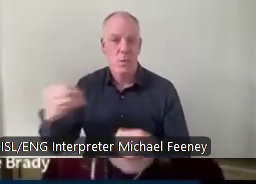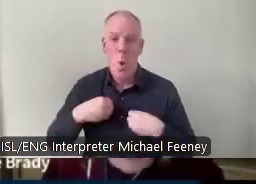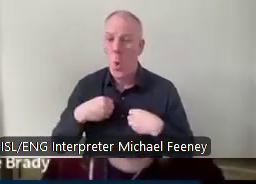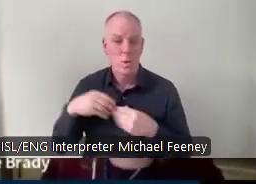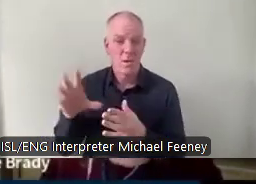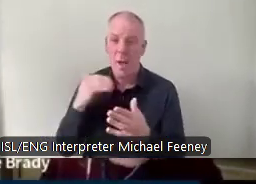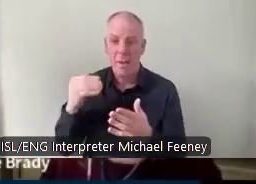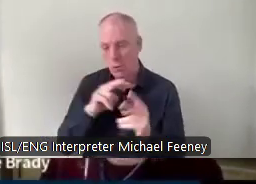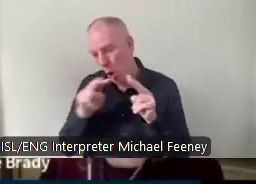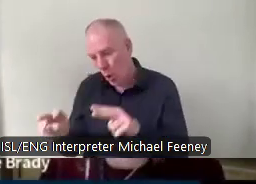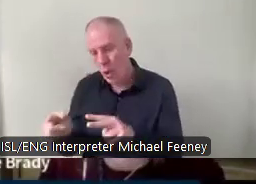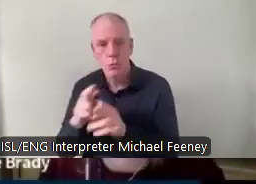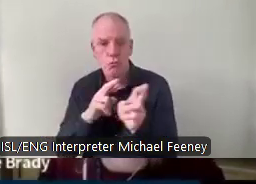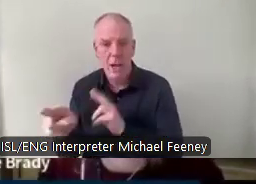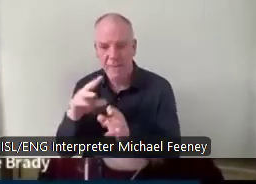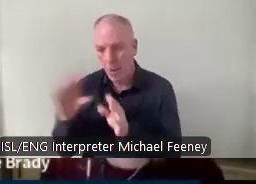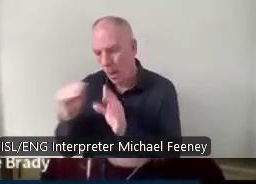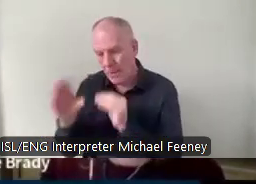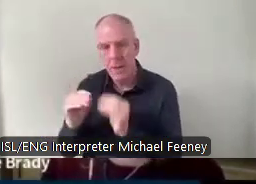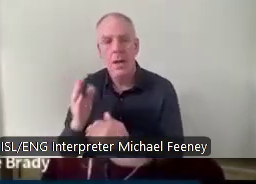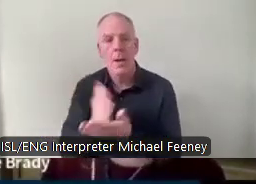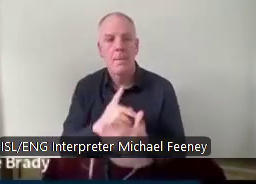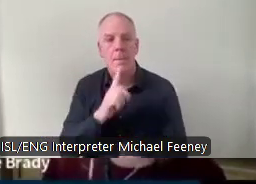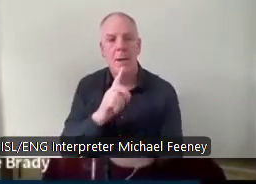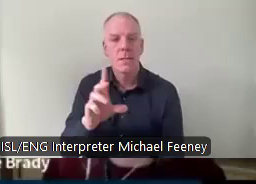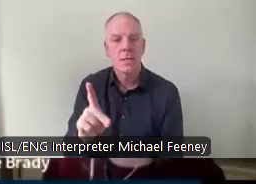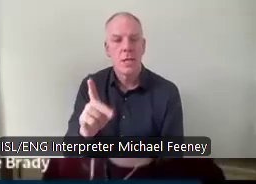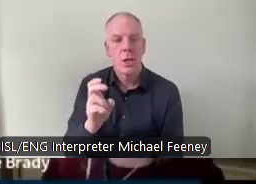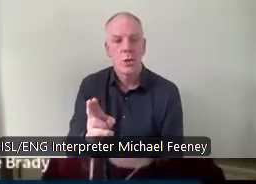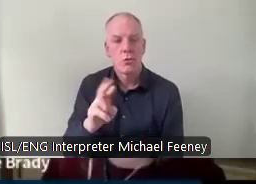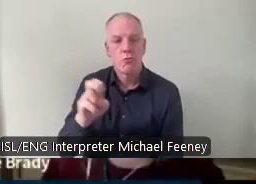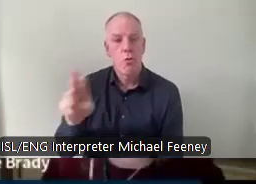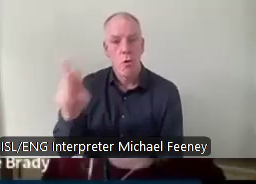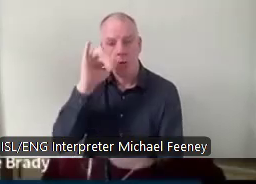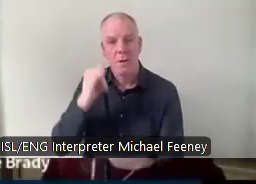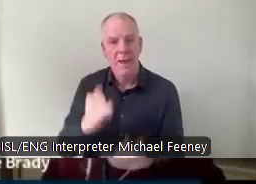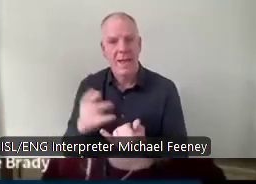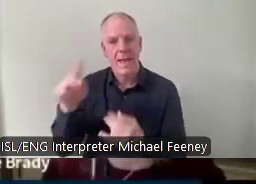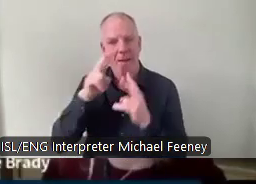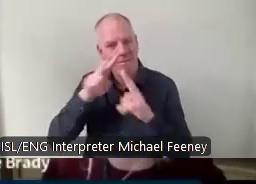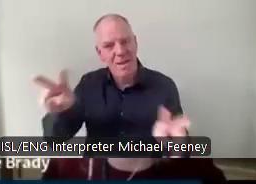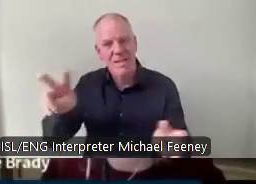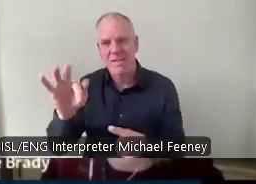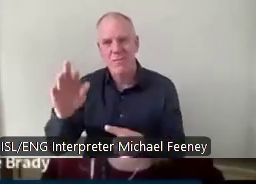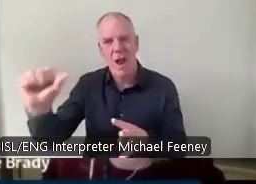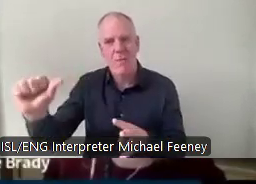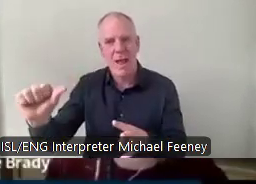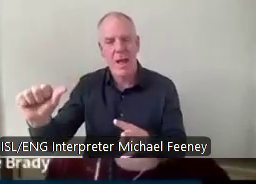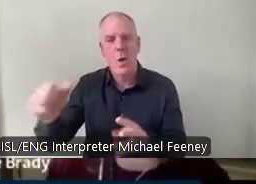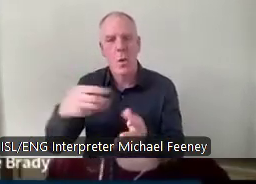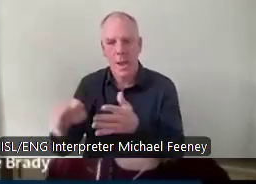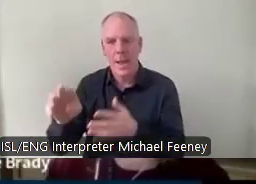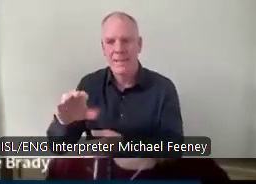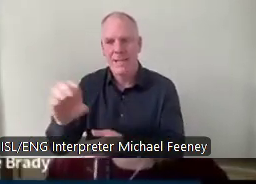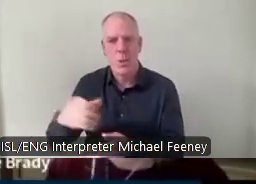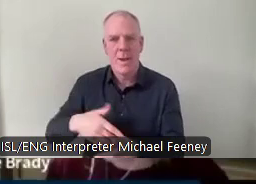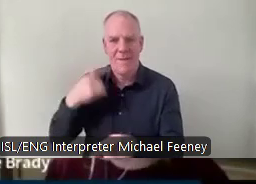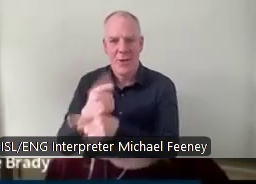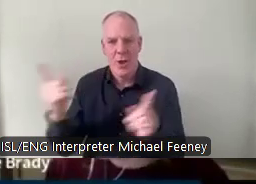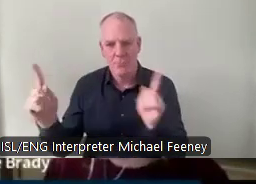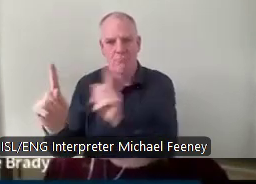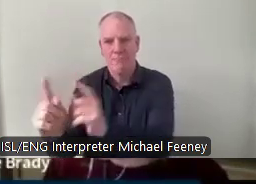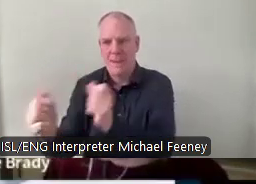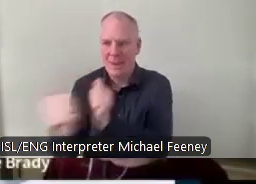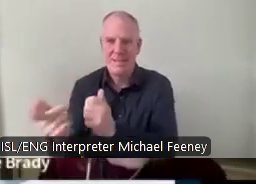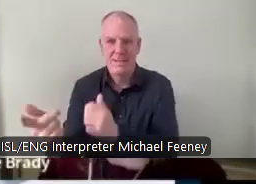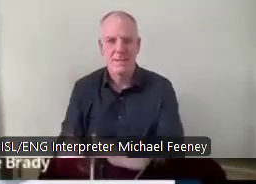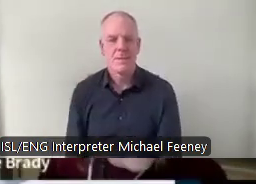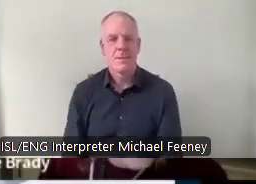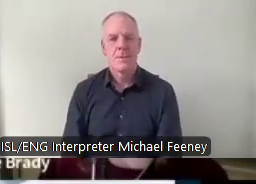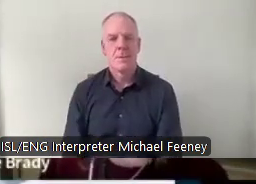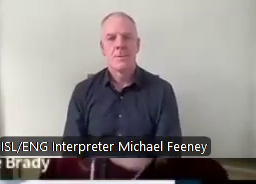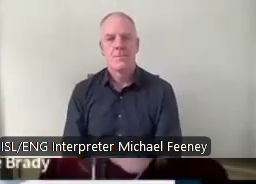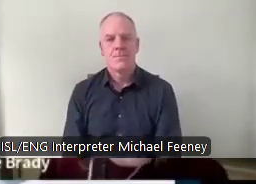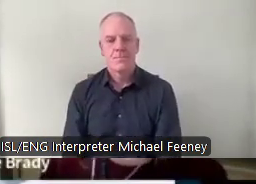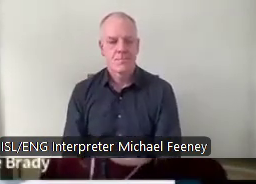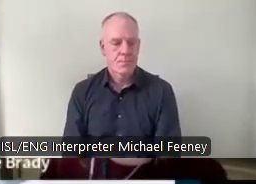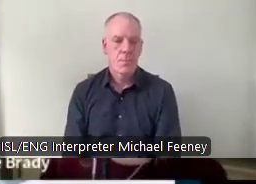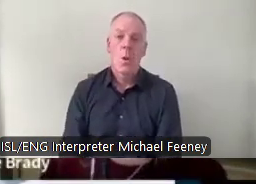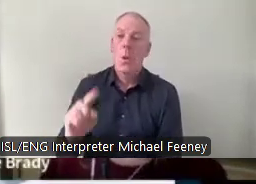regularly. But Durer is also believed to have visited Ferrara on at least one occasion during Mazzolino's time there, one of Mazzolino's main sources of